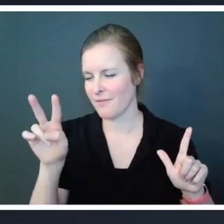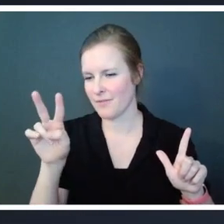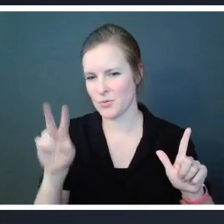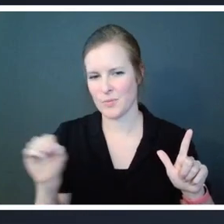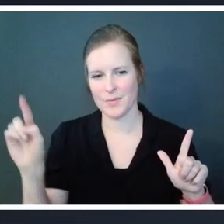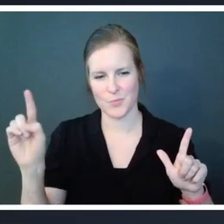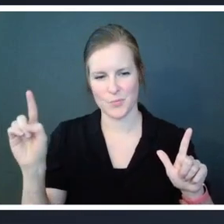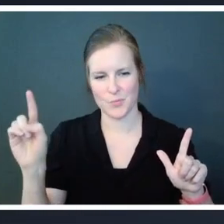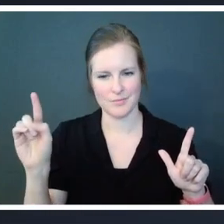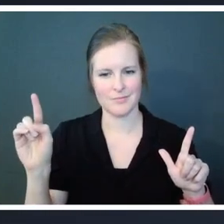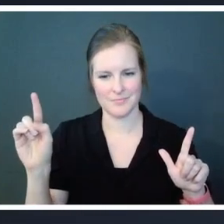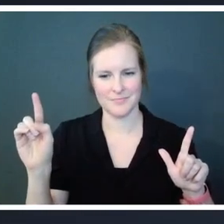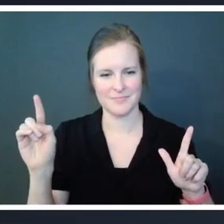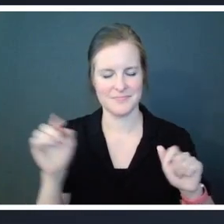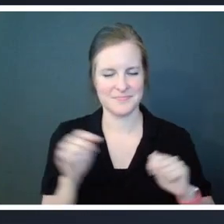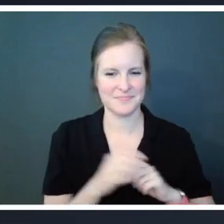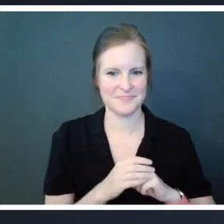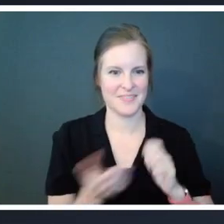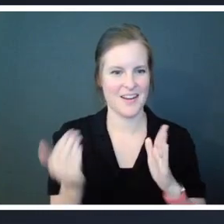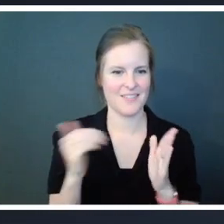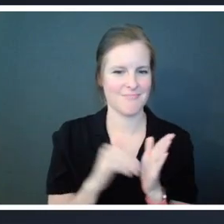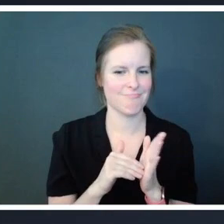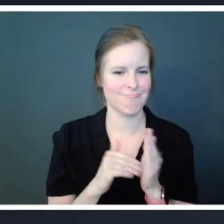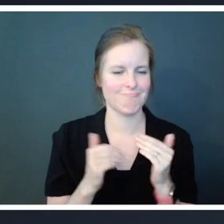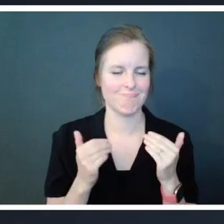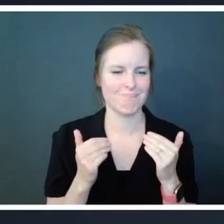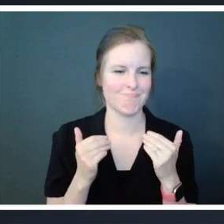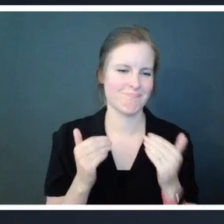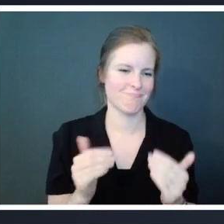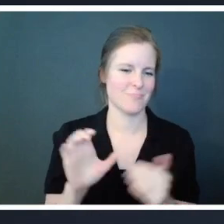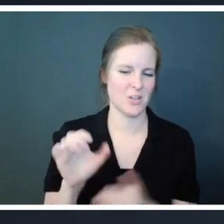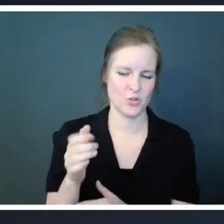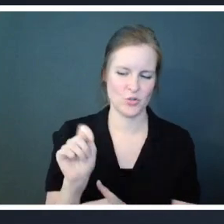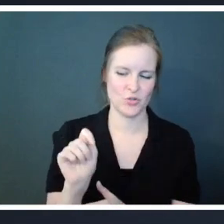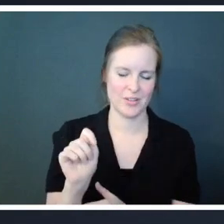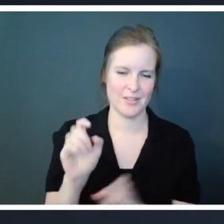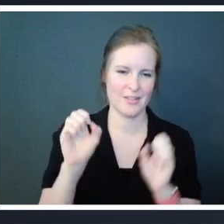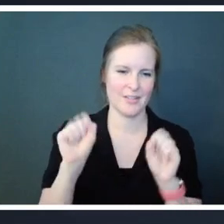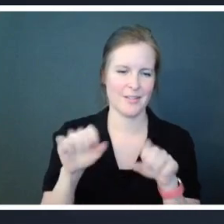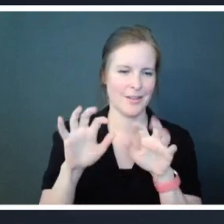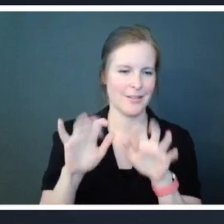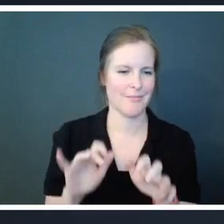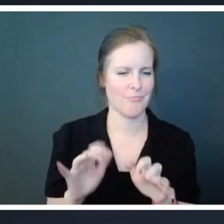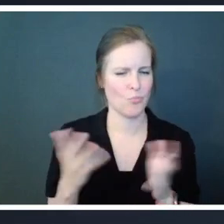And again, in the chat, I'd like to invite you to share what resonates with you or stands out